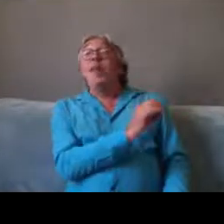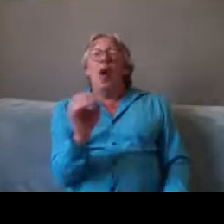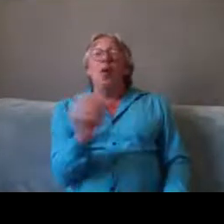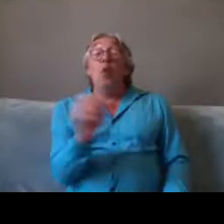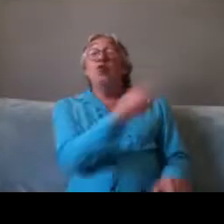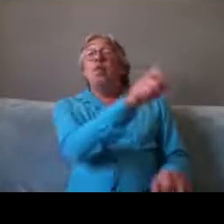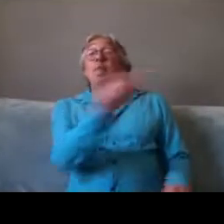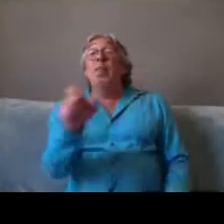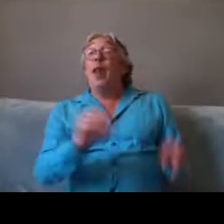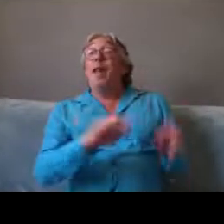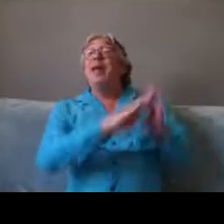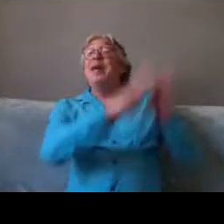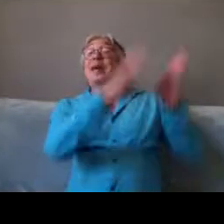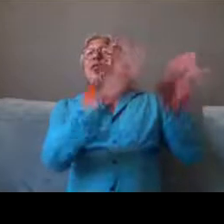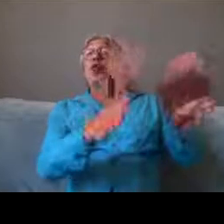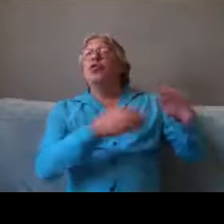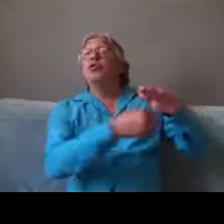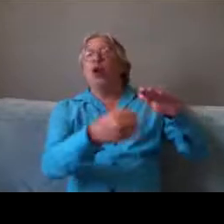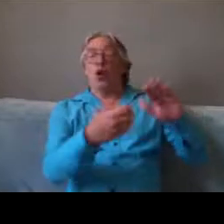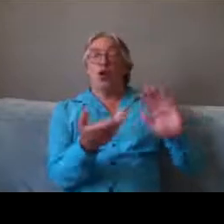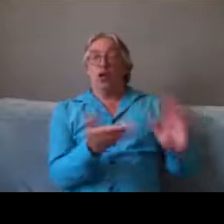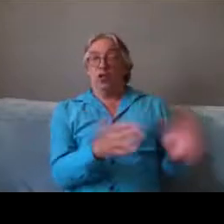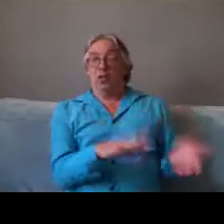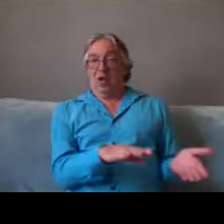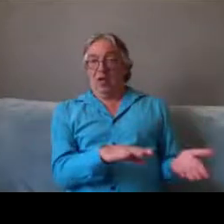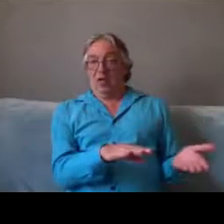to see how we can maybe top up financially,